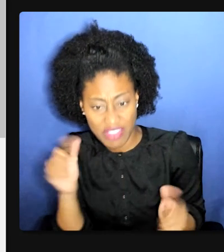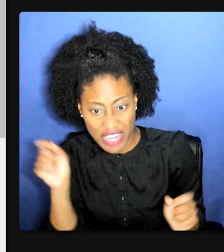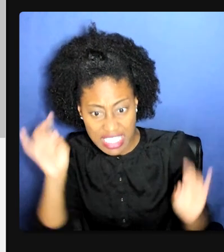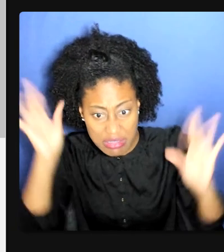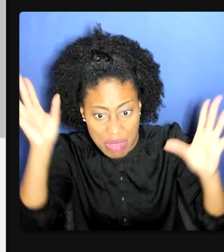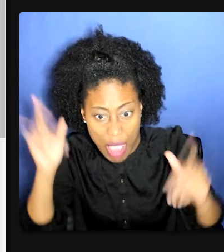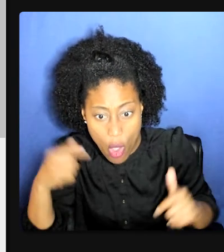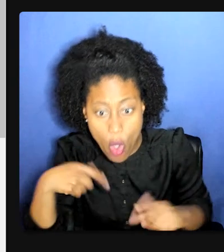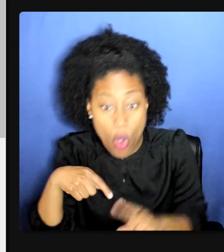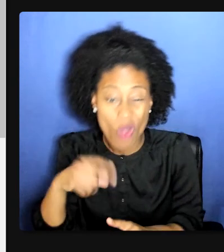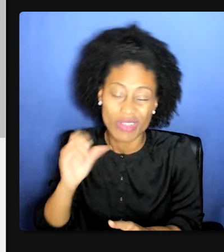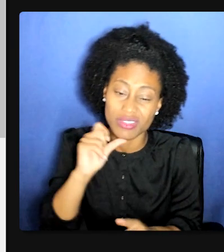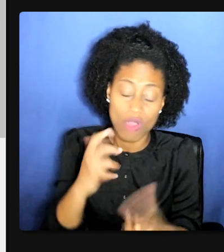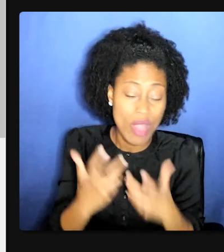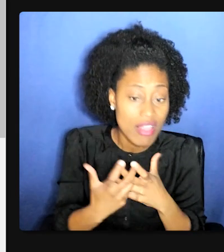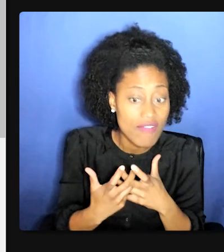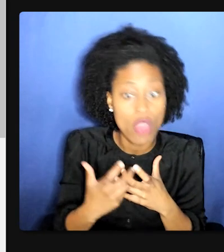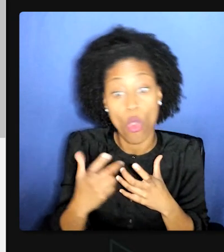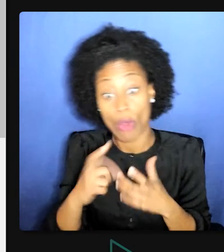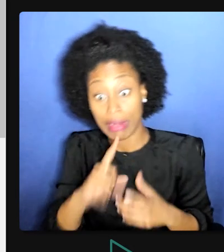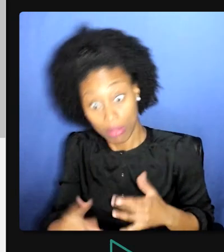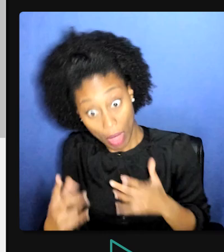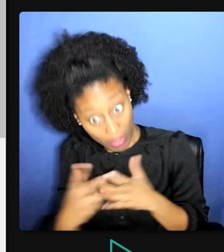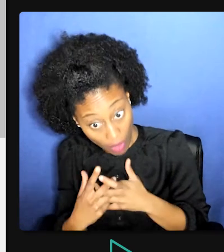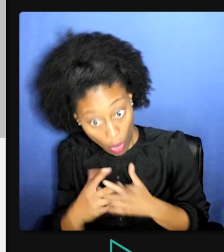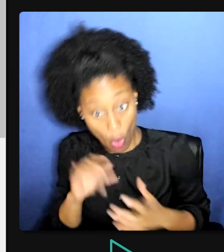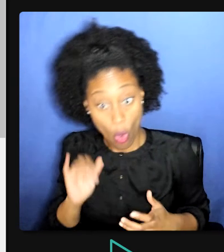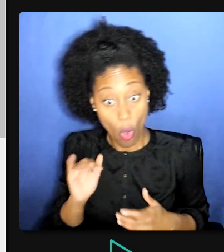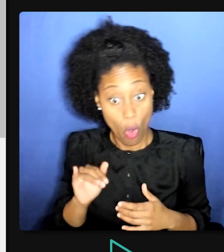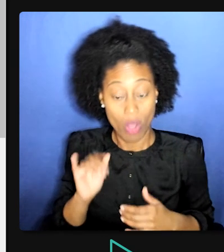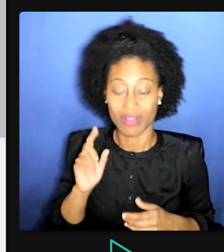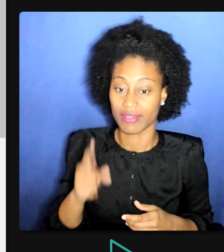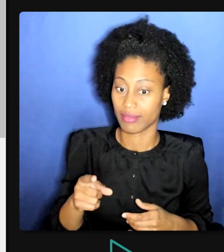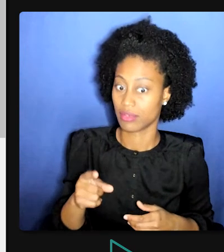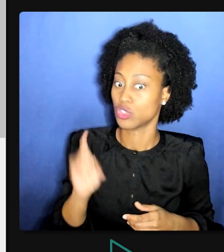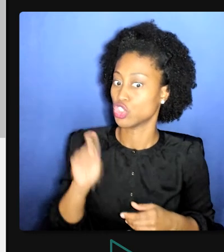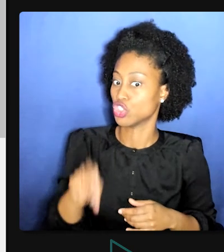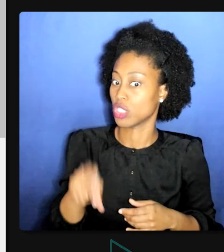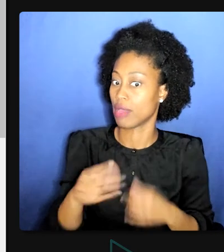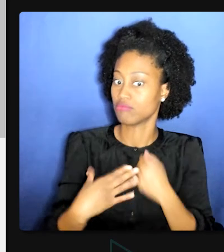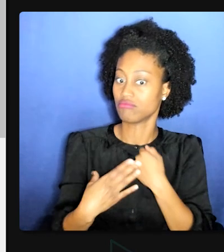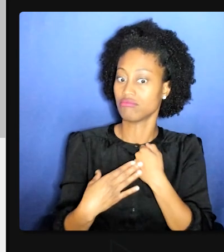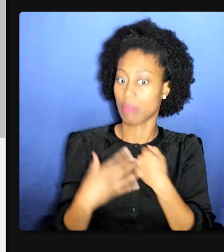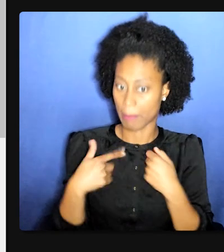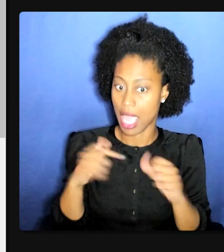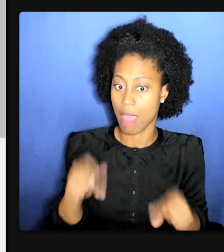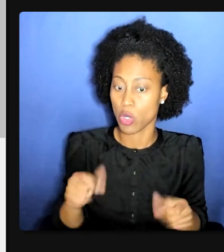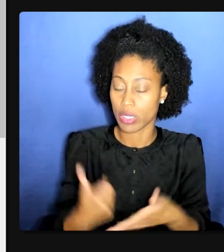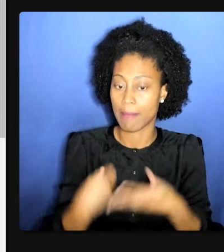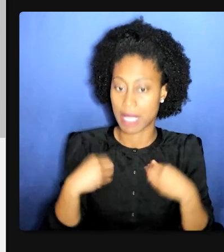where it shows if there is any relevant matrix movement for which you should be able to make a decision